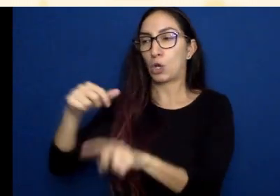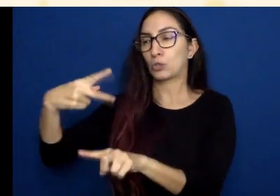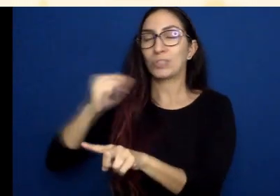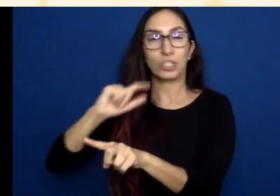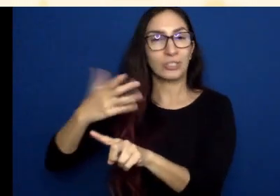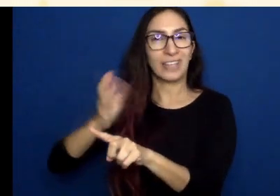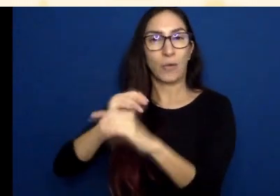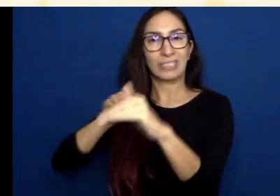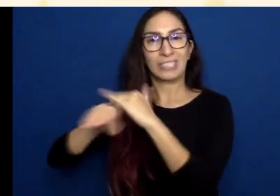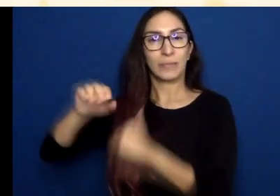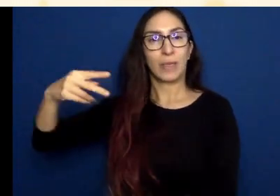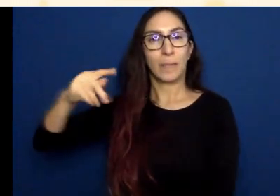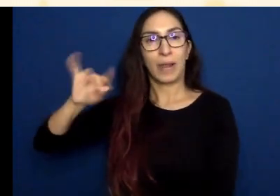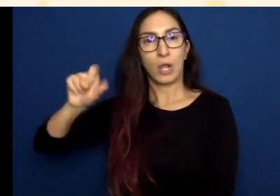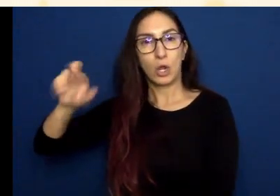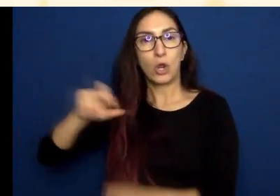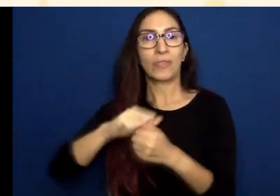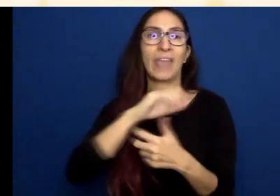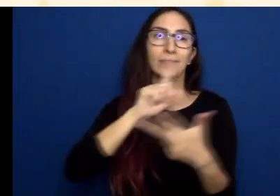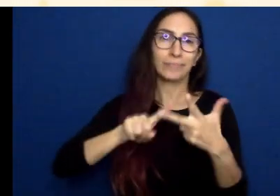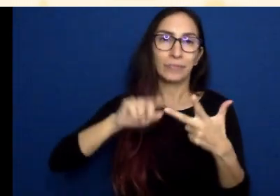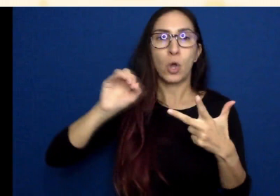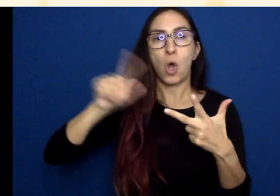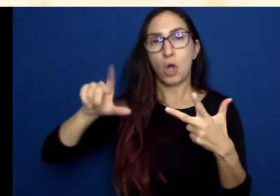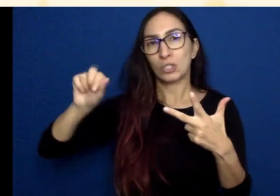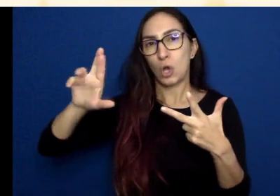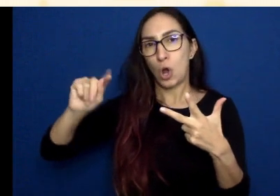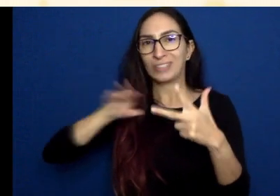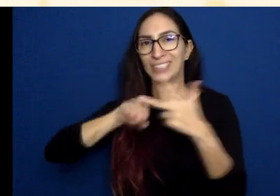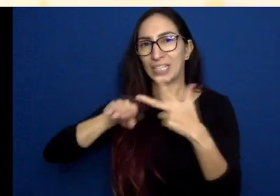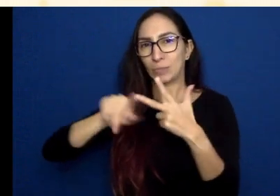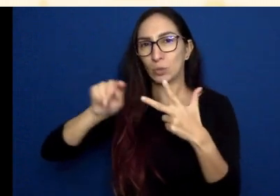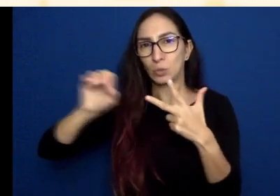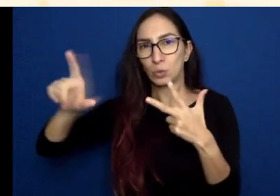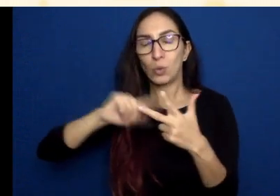So that was fun. I spent six years managing usability and accessibility services